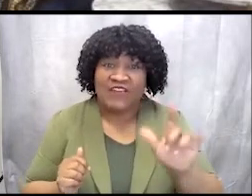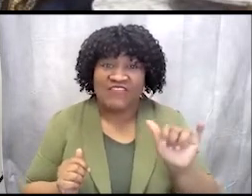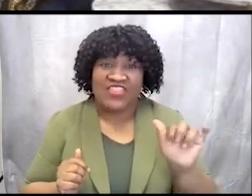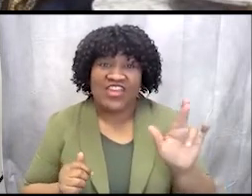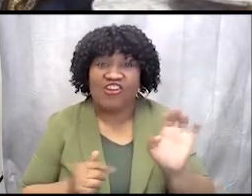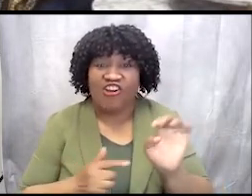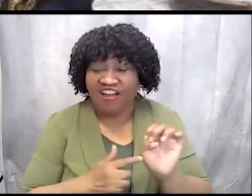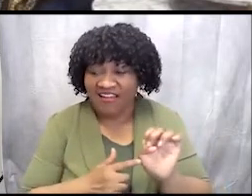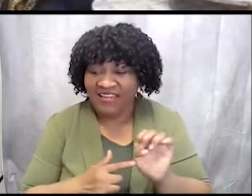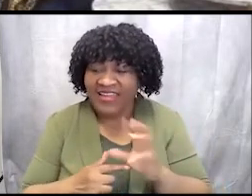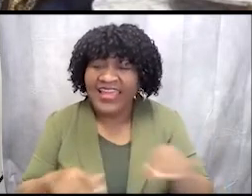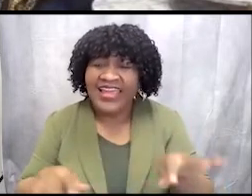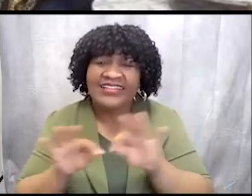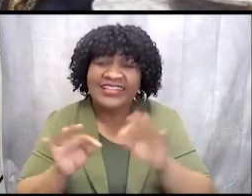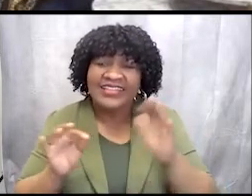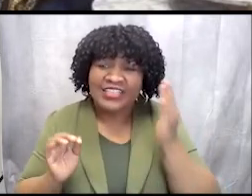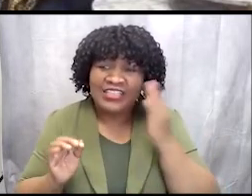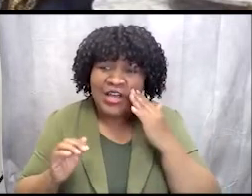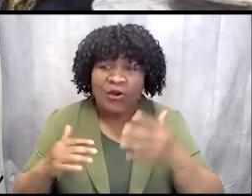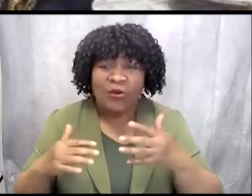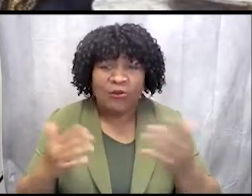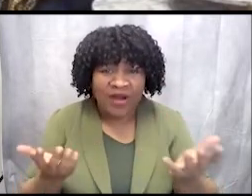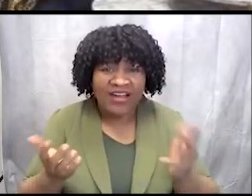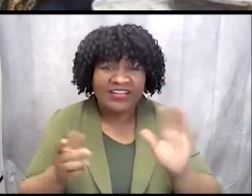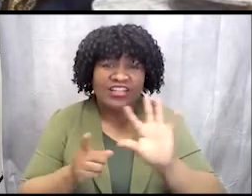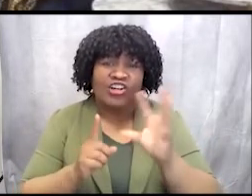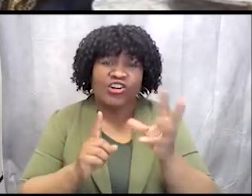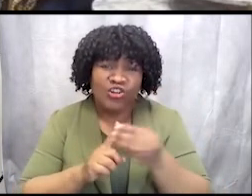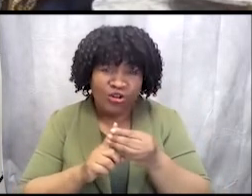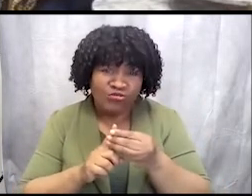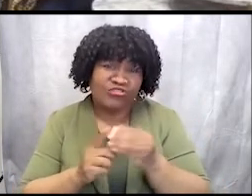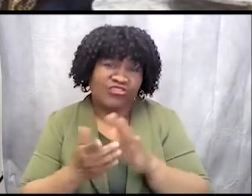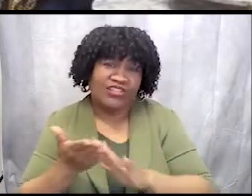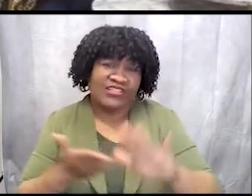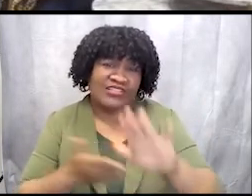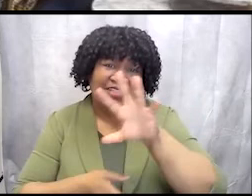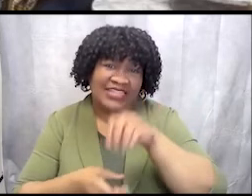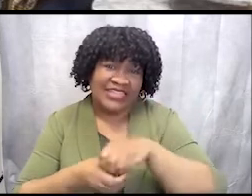and knowing what are the cultural institutions in that community?